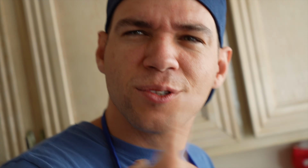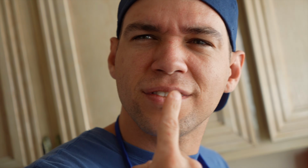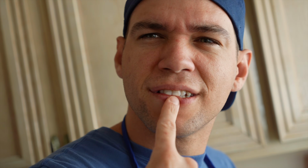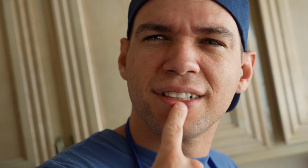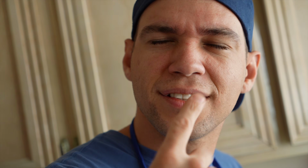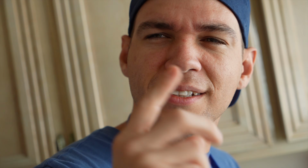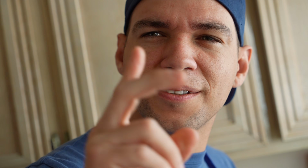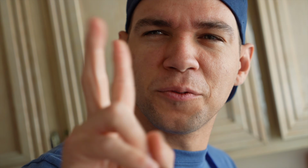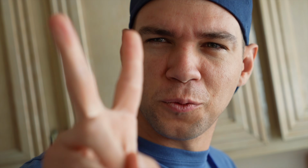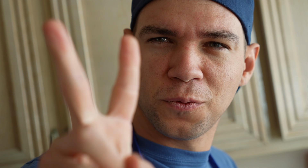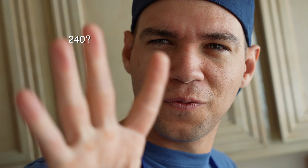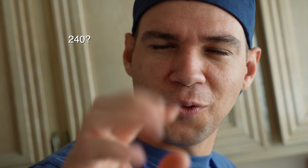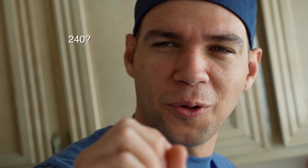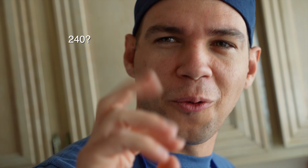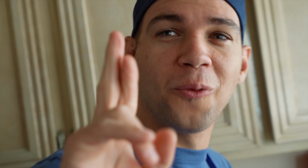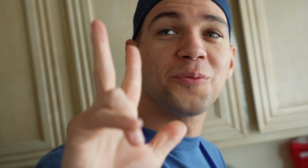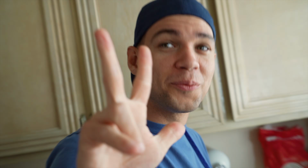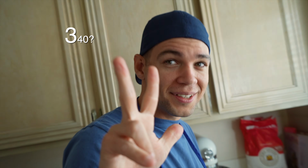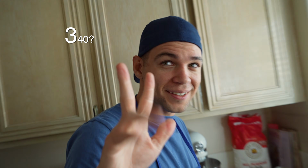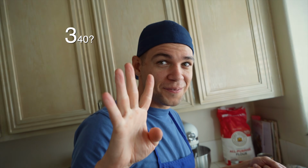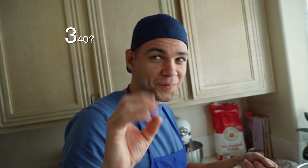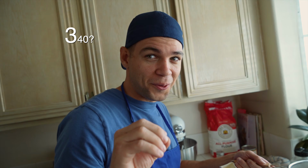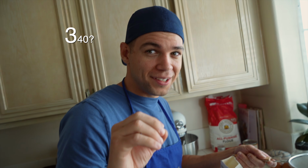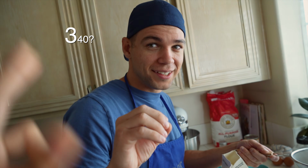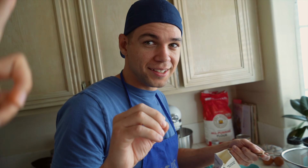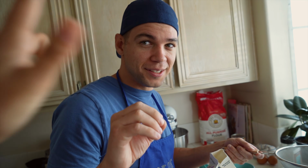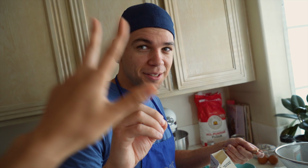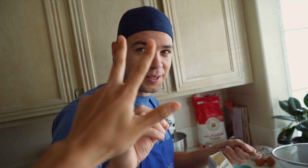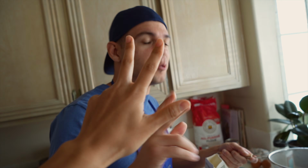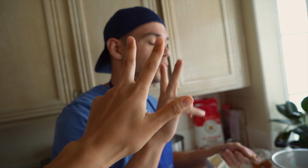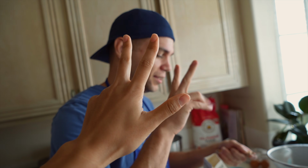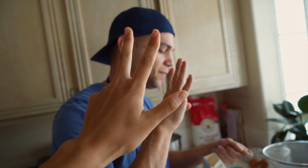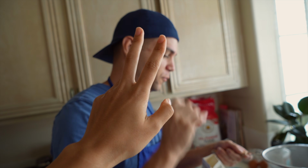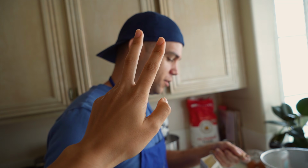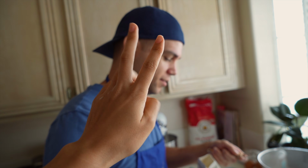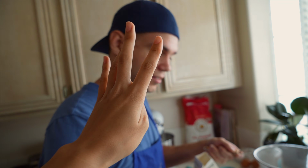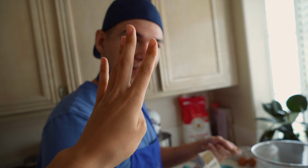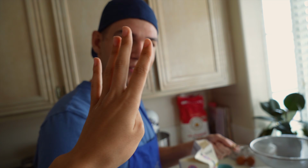R: what did you say? 240? or 340? E: 340